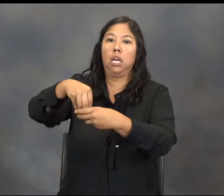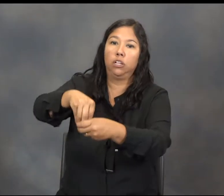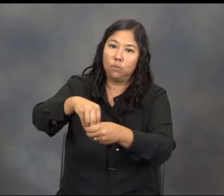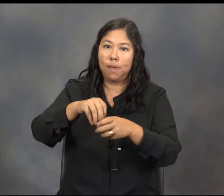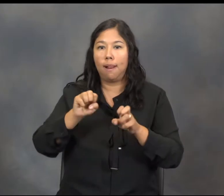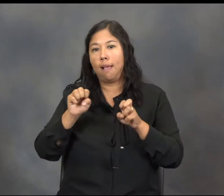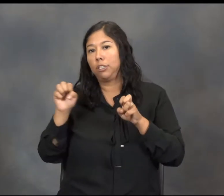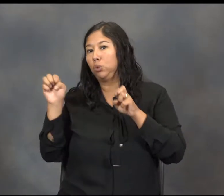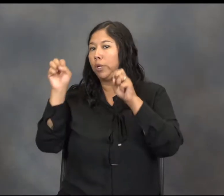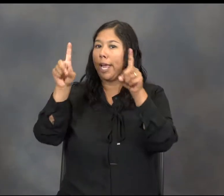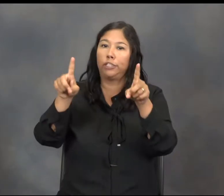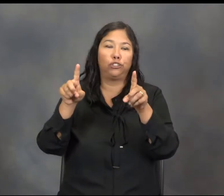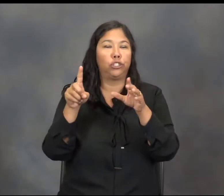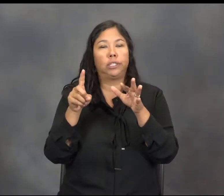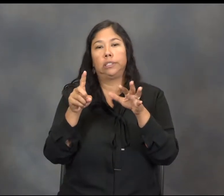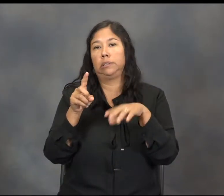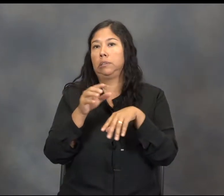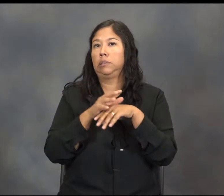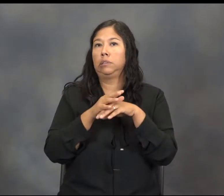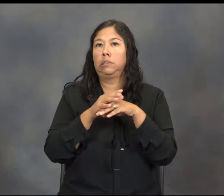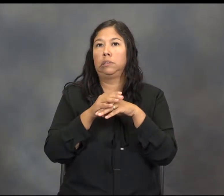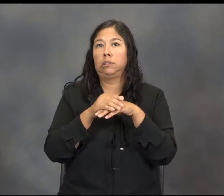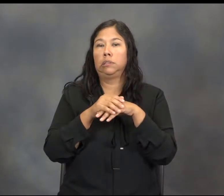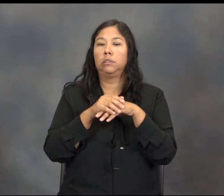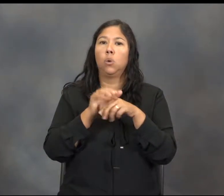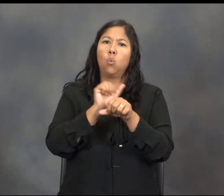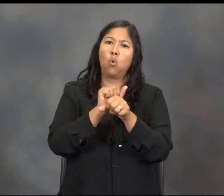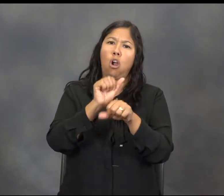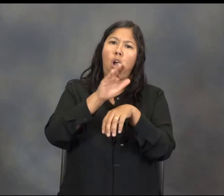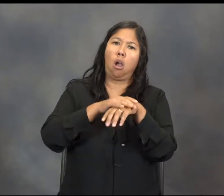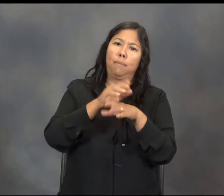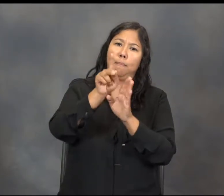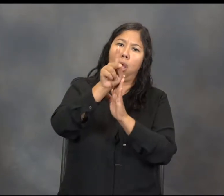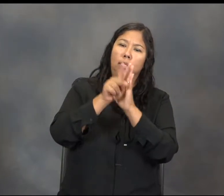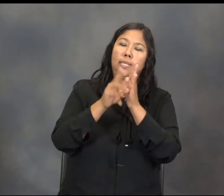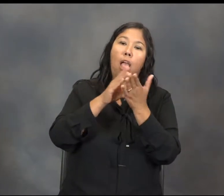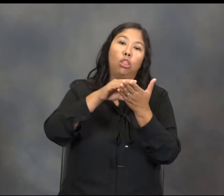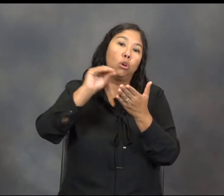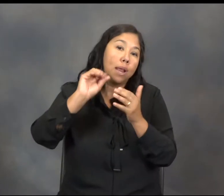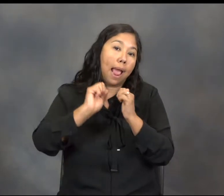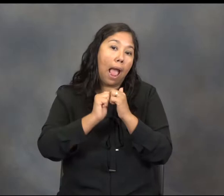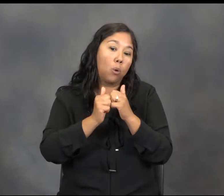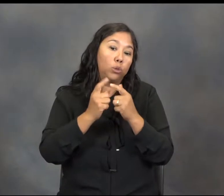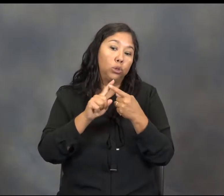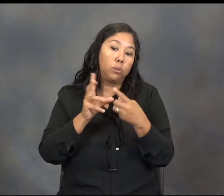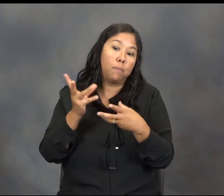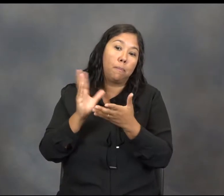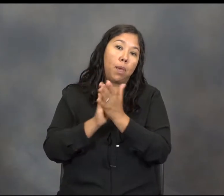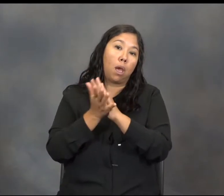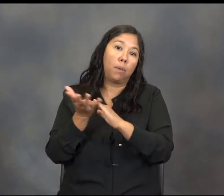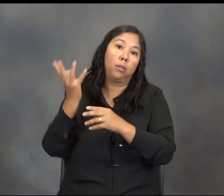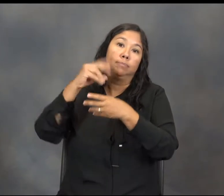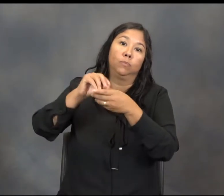with working on policy and learning how to get engaged in the political process.